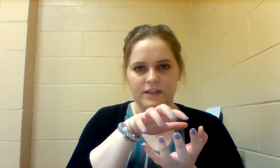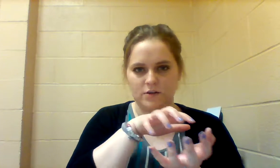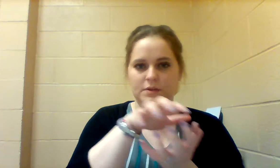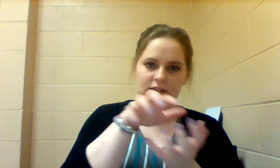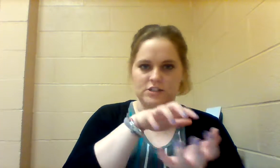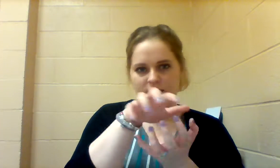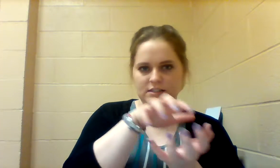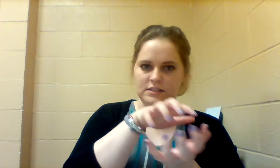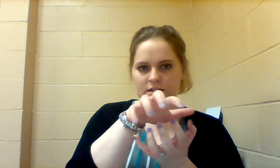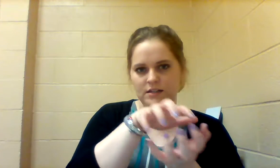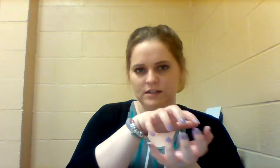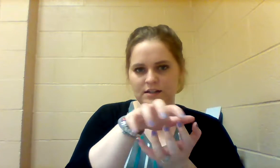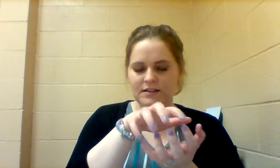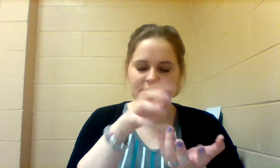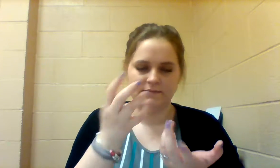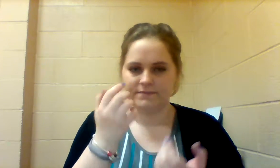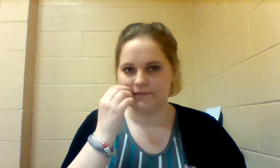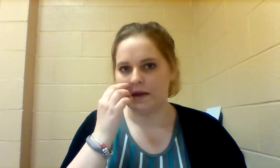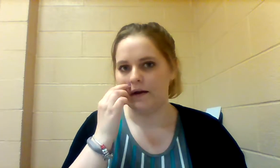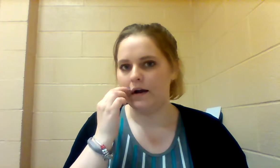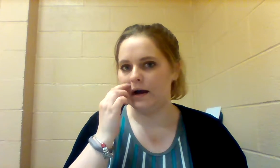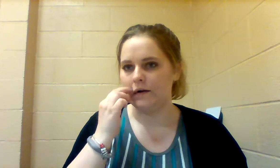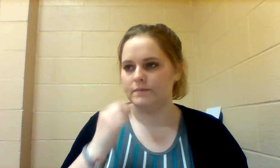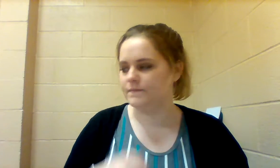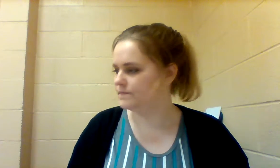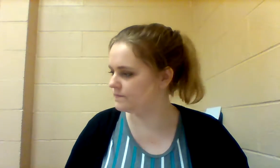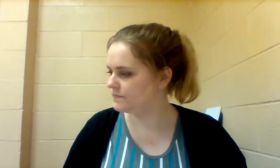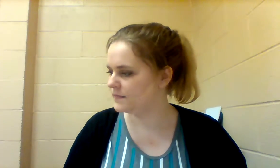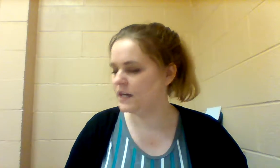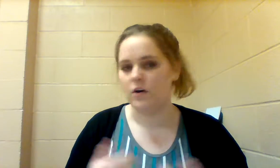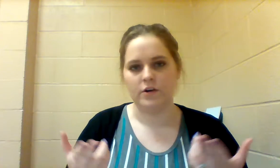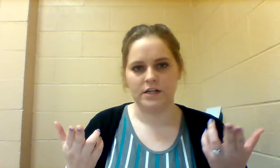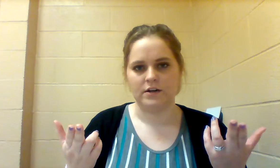your belly shakes or you can also